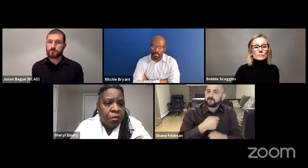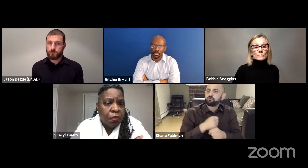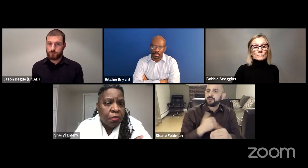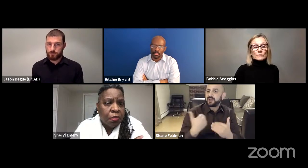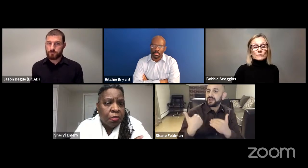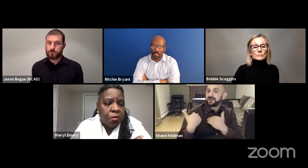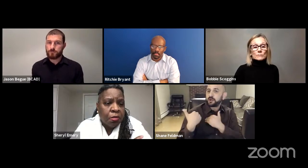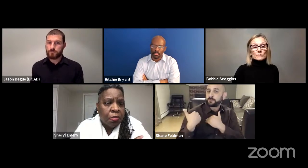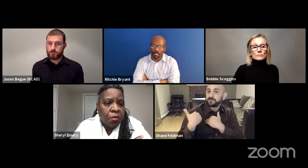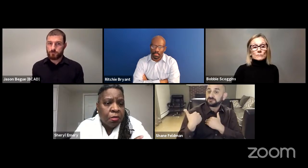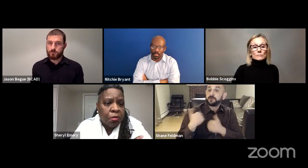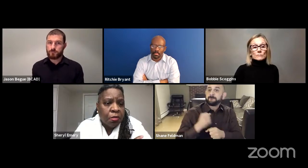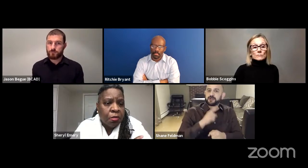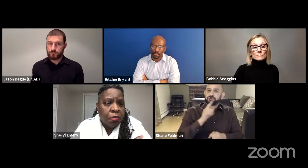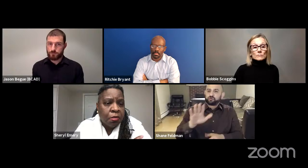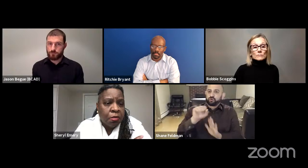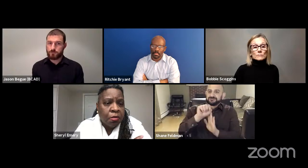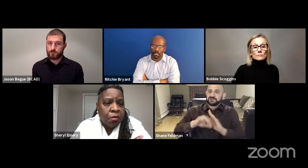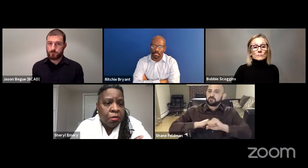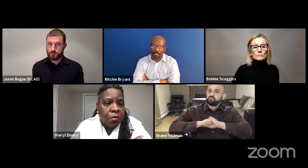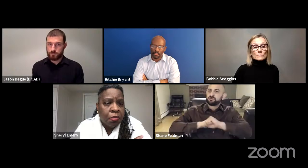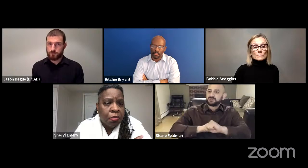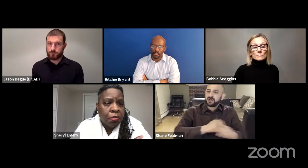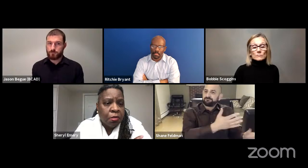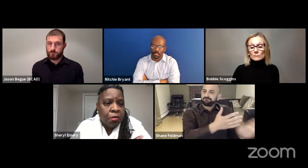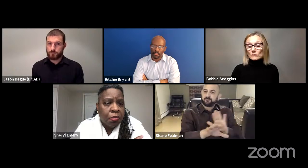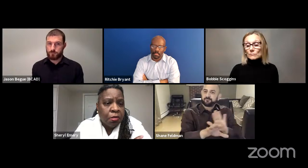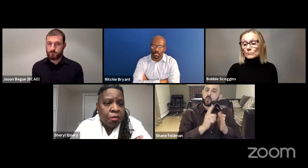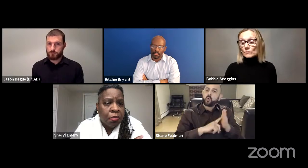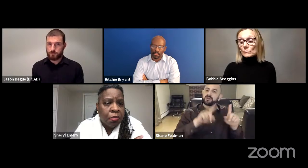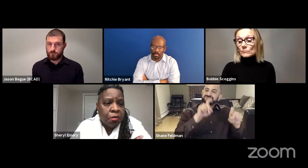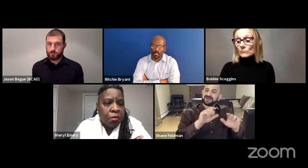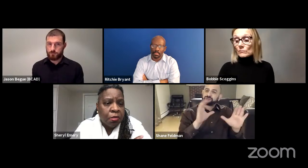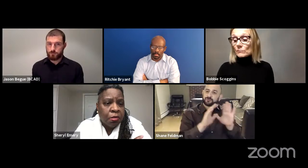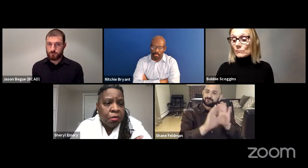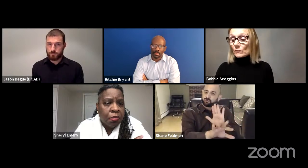teach legislators this, and we need to be accountable for the state. We need to protect